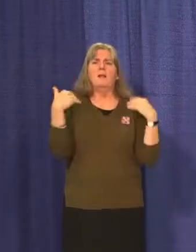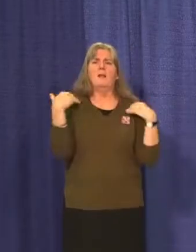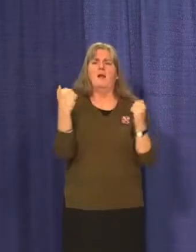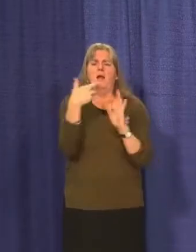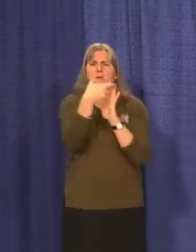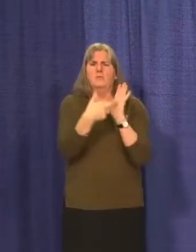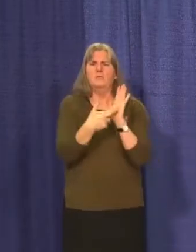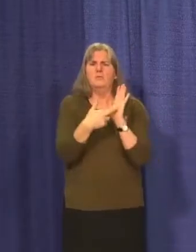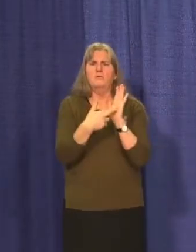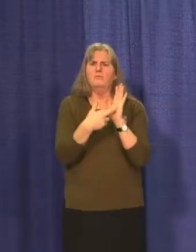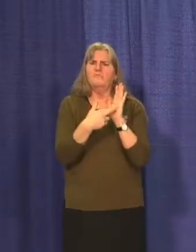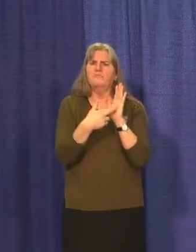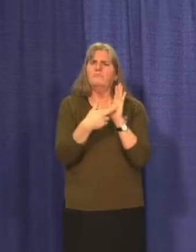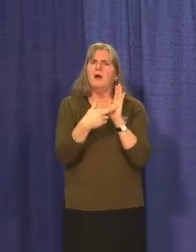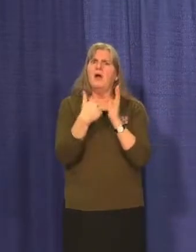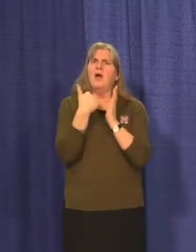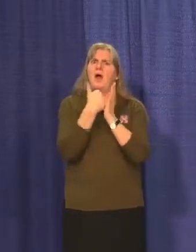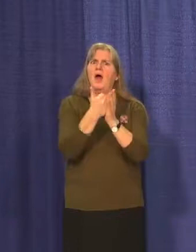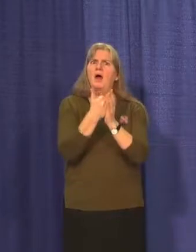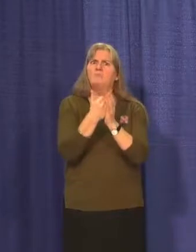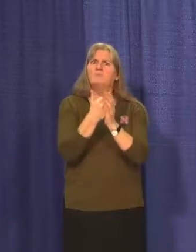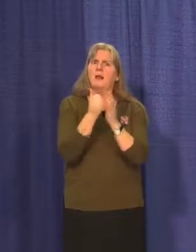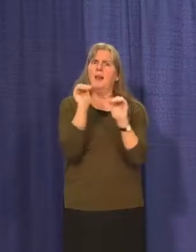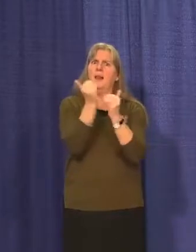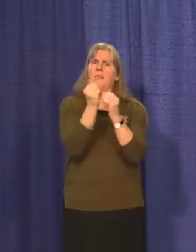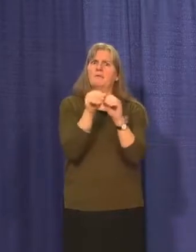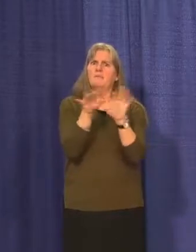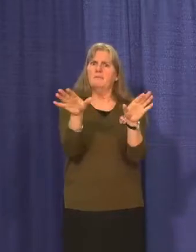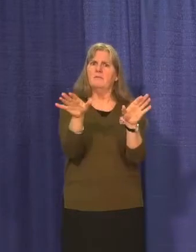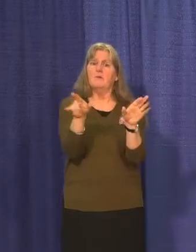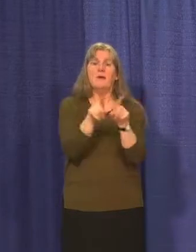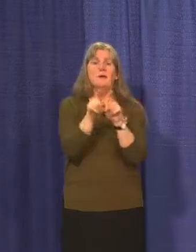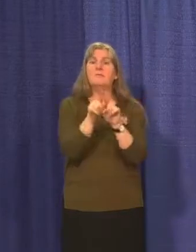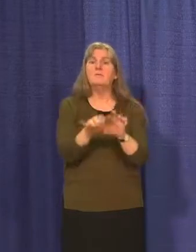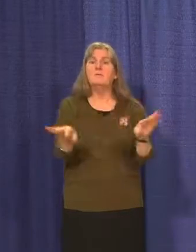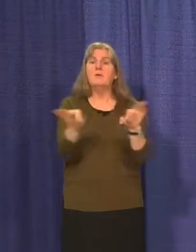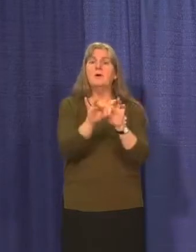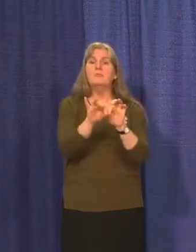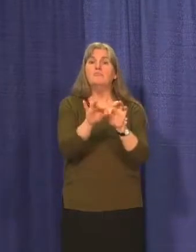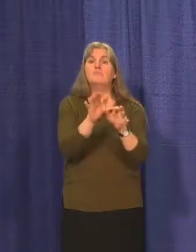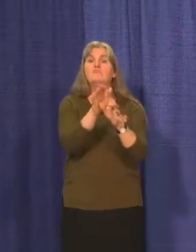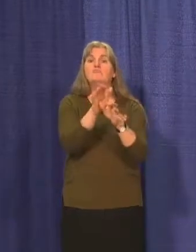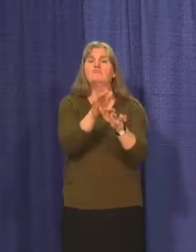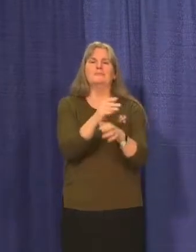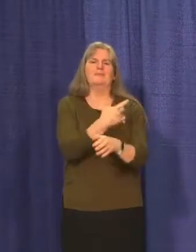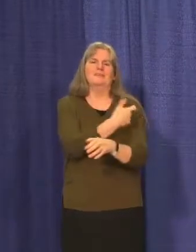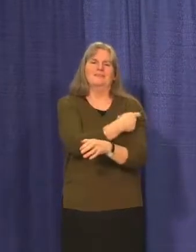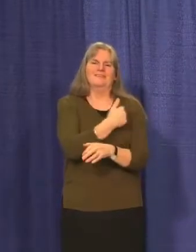health measures work, and perhaps most exciting of all, we have a vaccine.